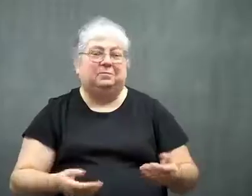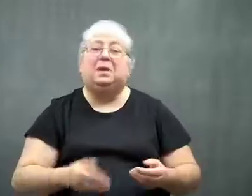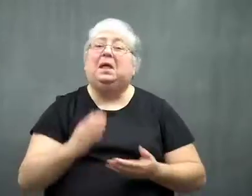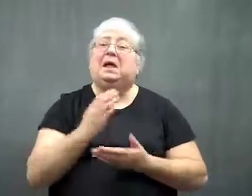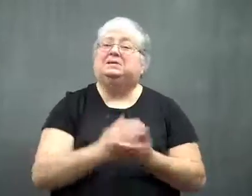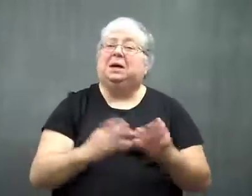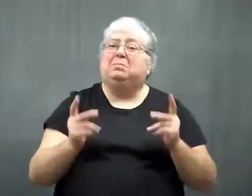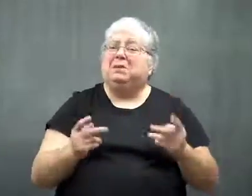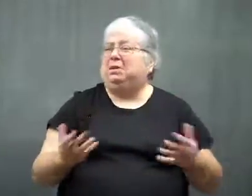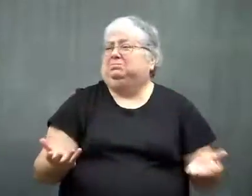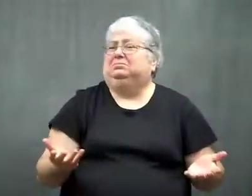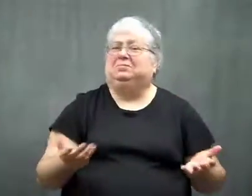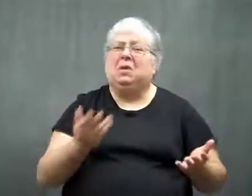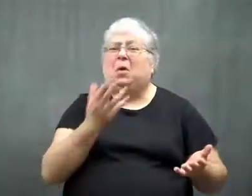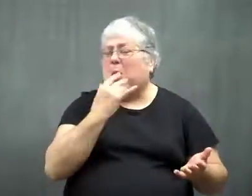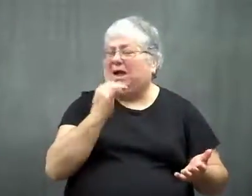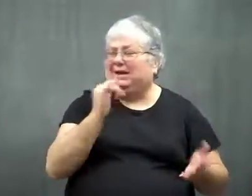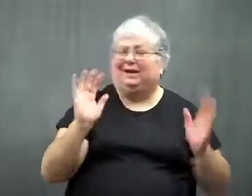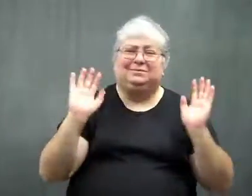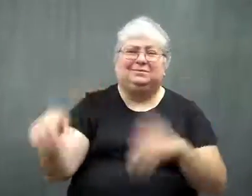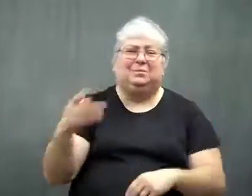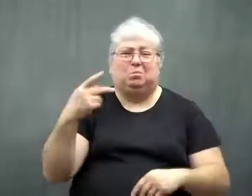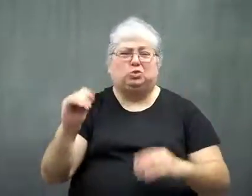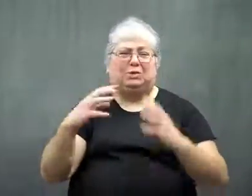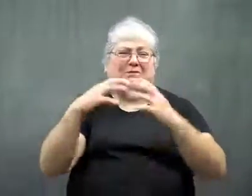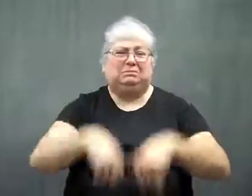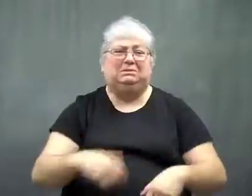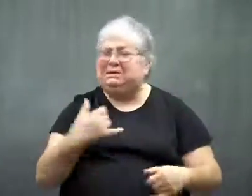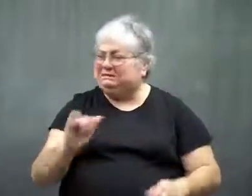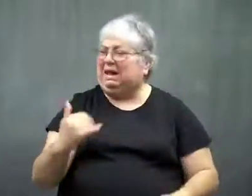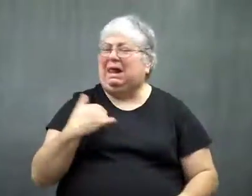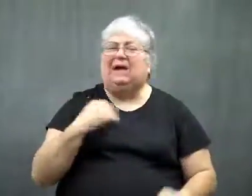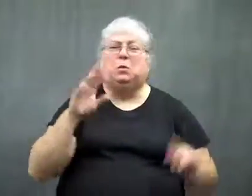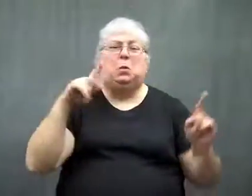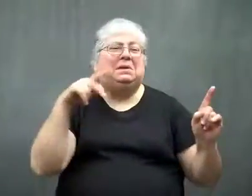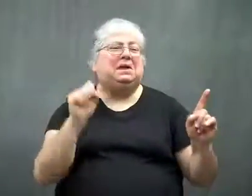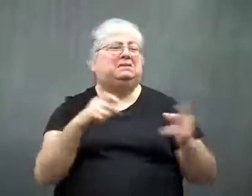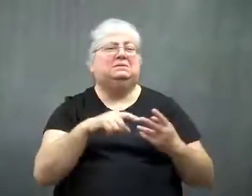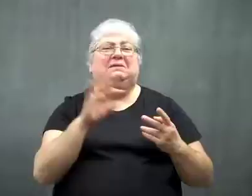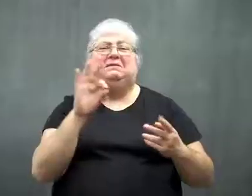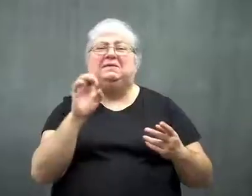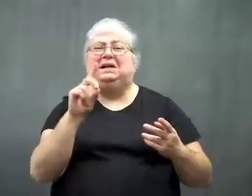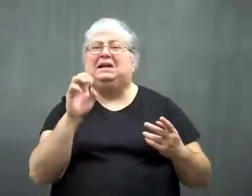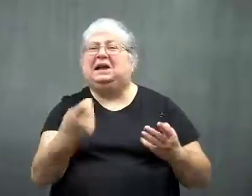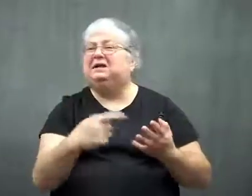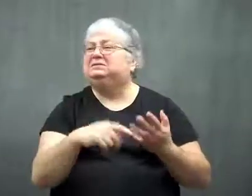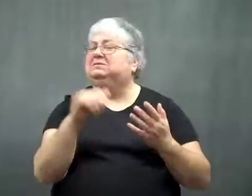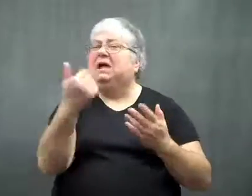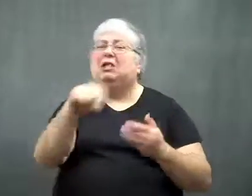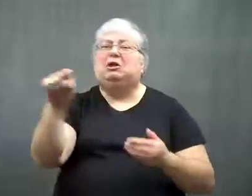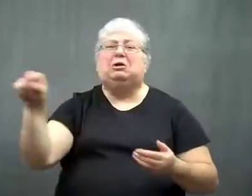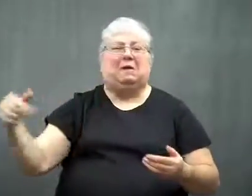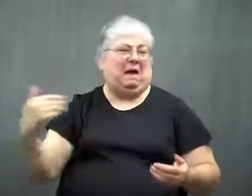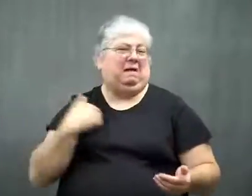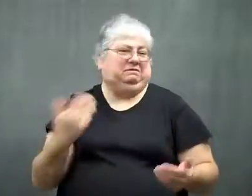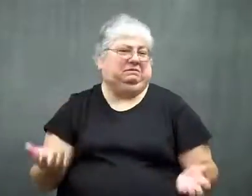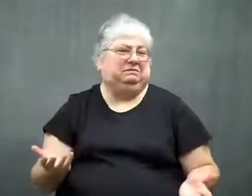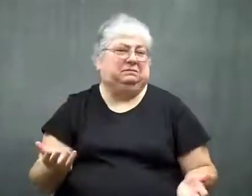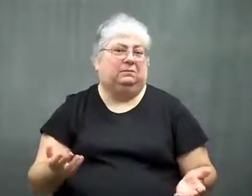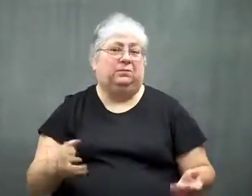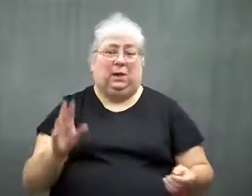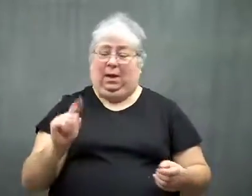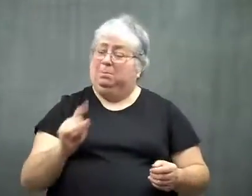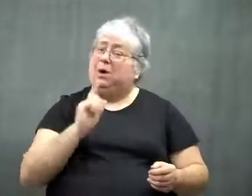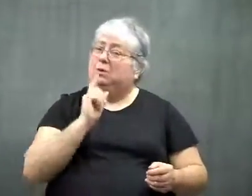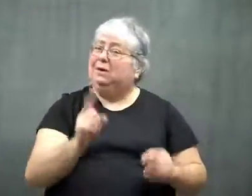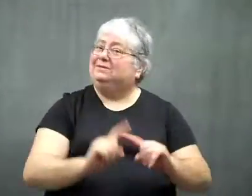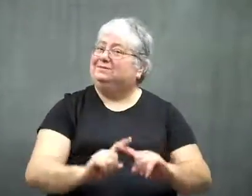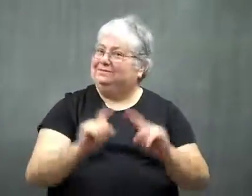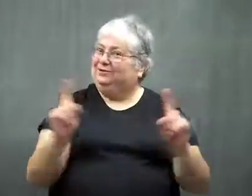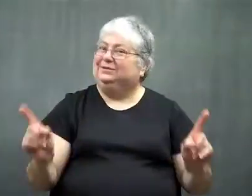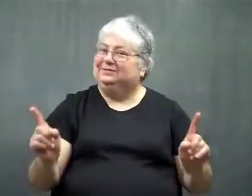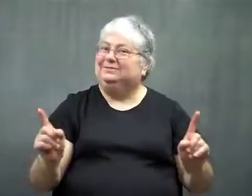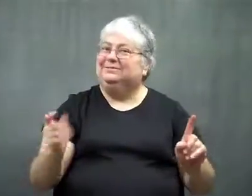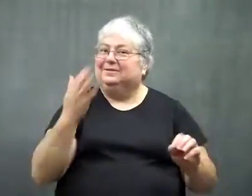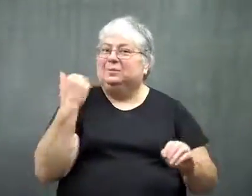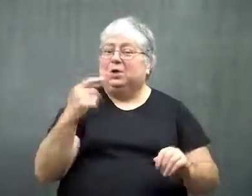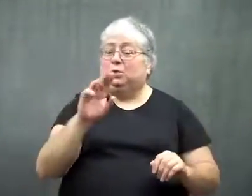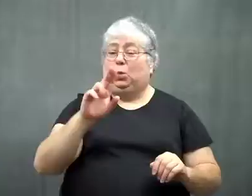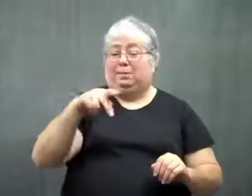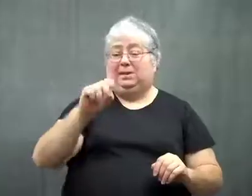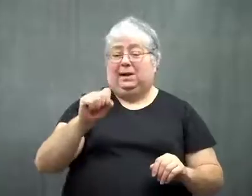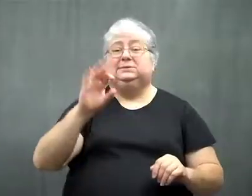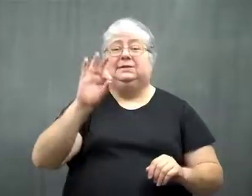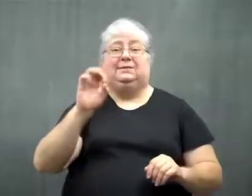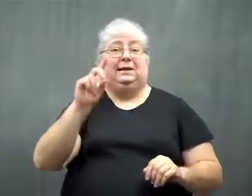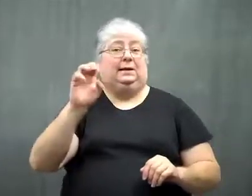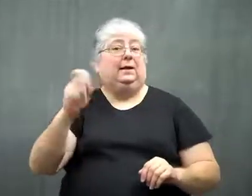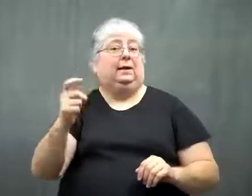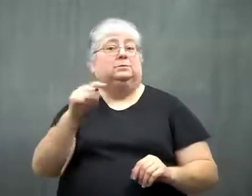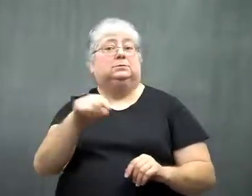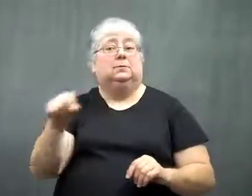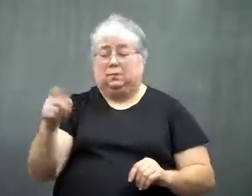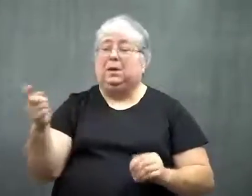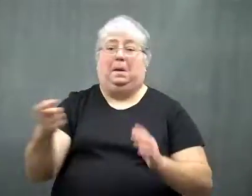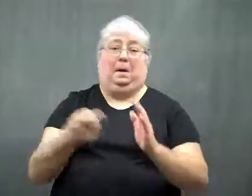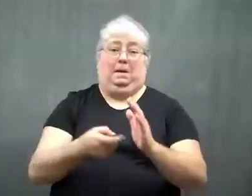Some people say, "Why save the Post Office? There are other services such as UPS and Fed Ex out there."